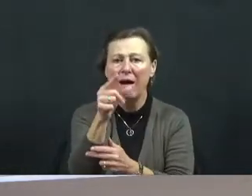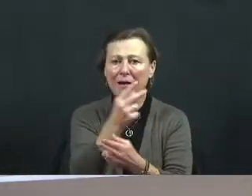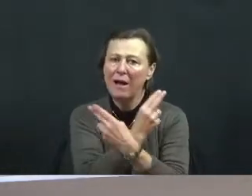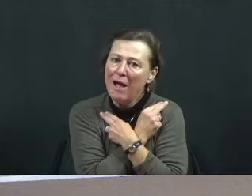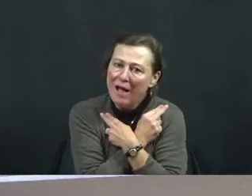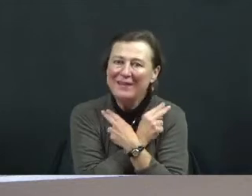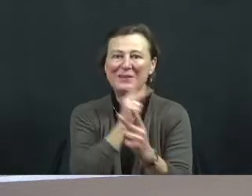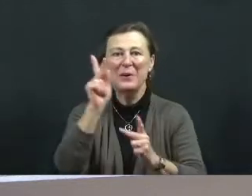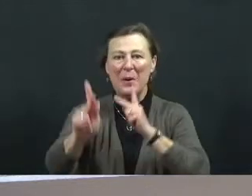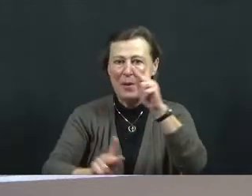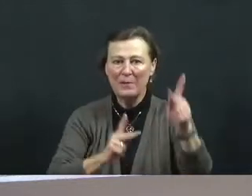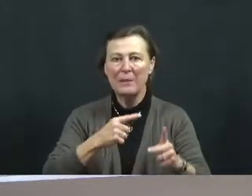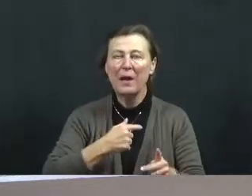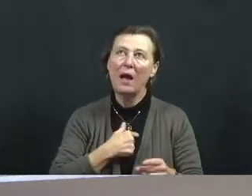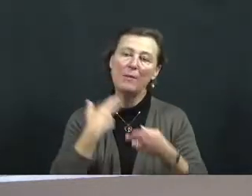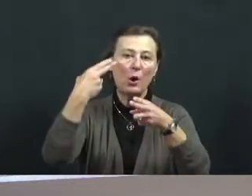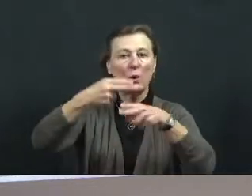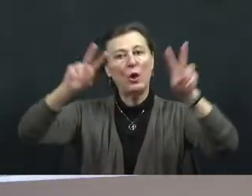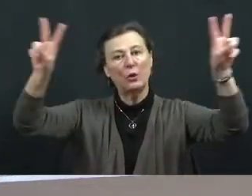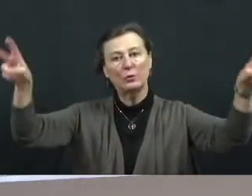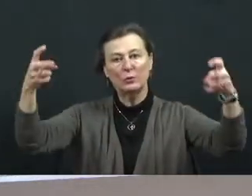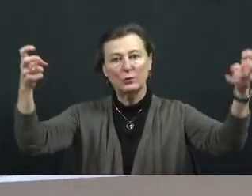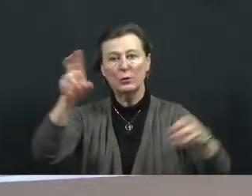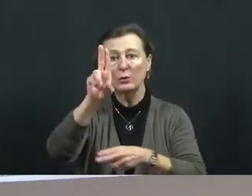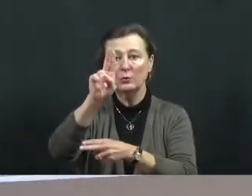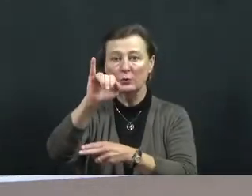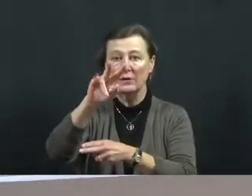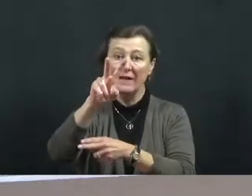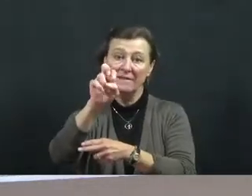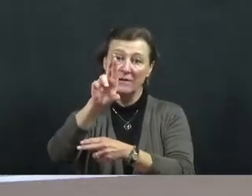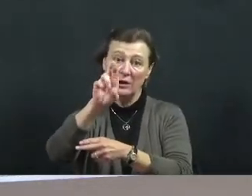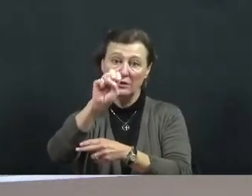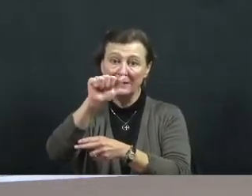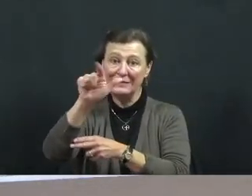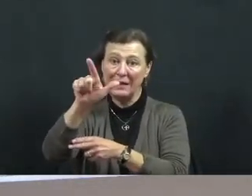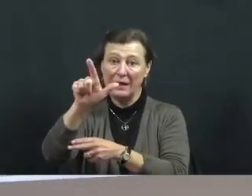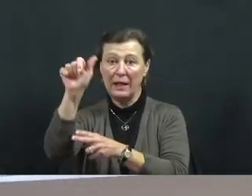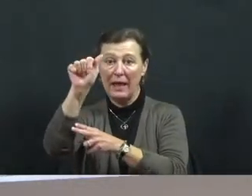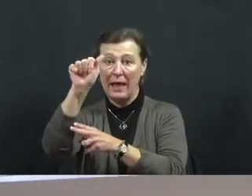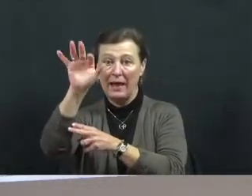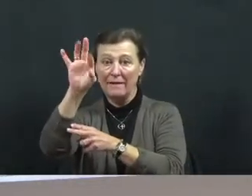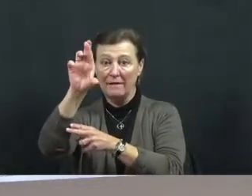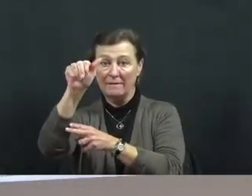I’m what I call a universal a-frame hugger.